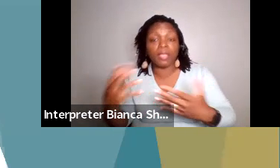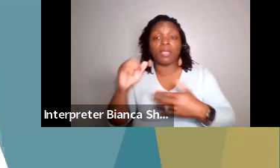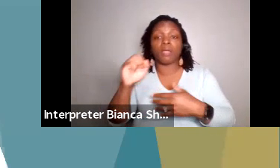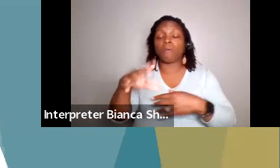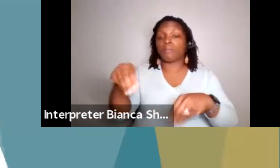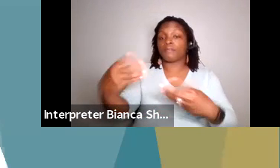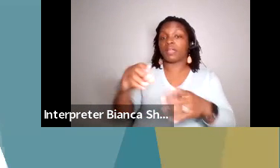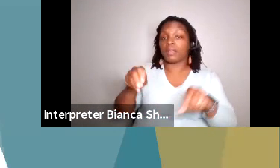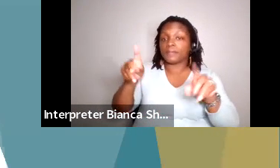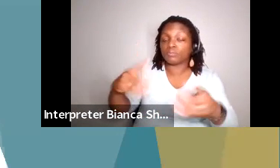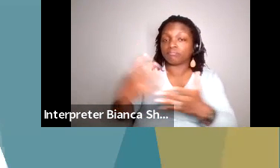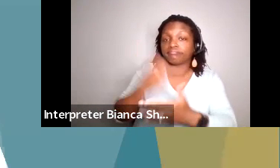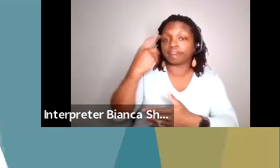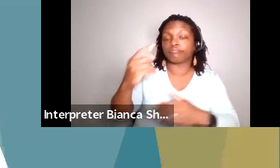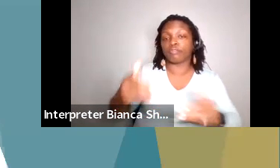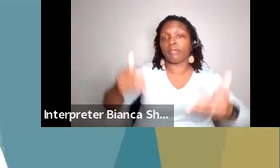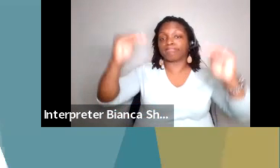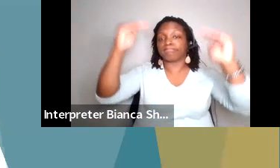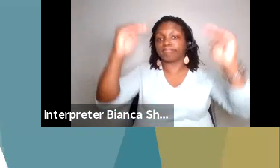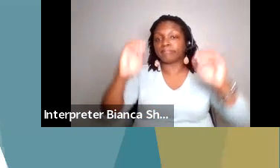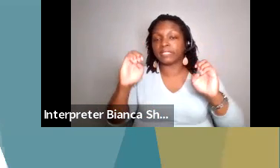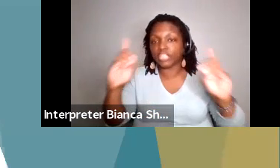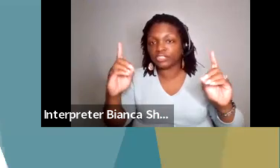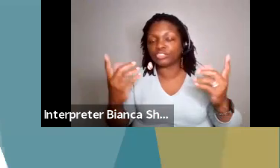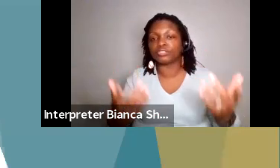Some also kind of significant pieces of that language. Within Sb.